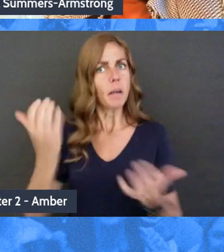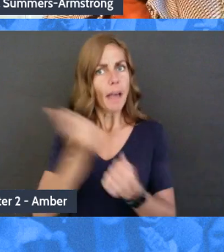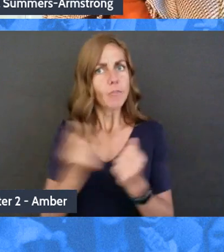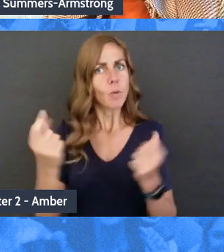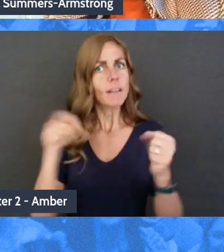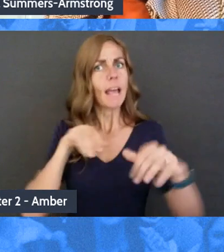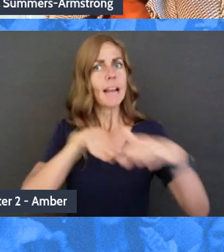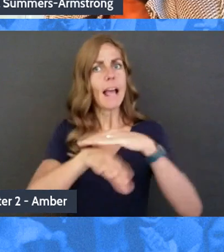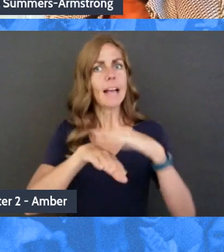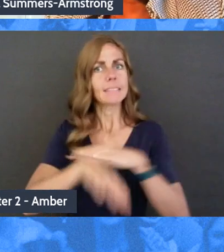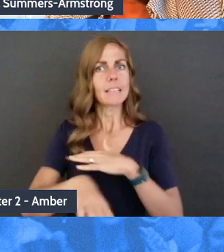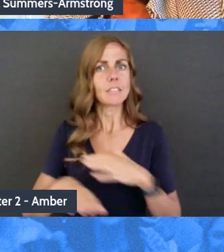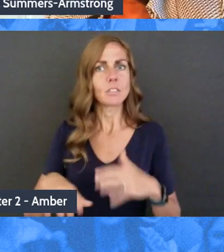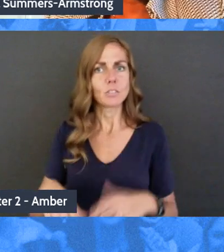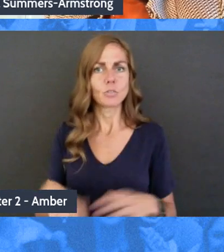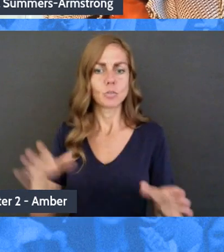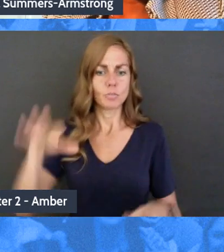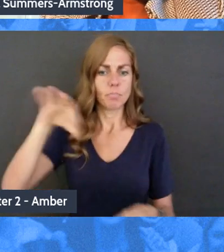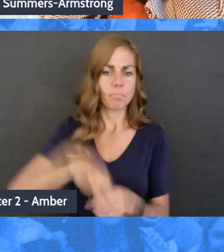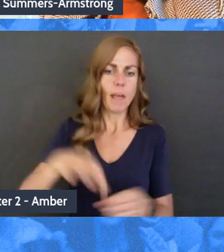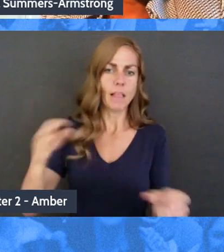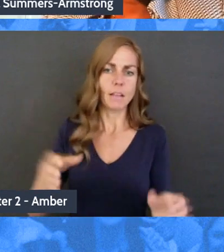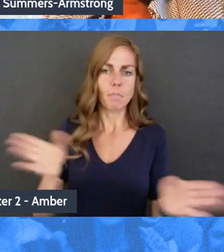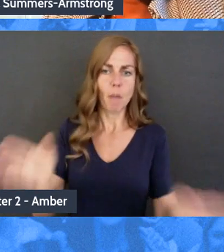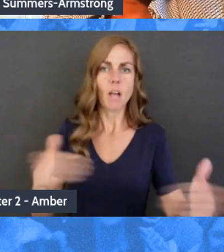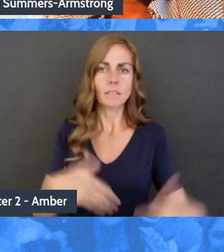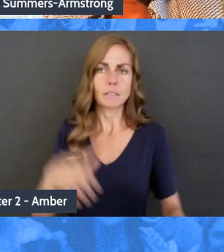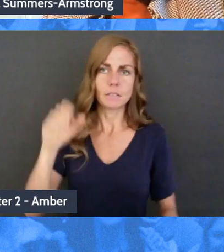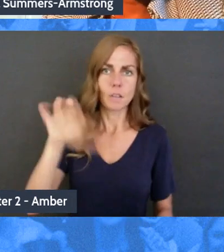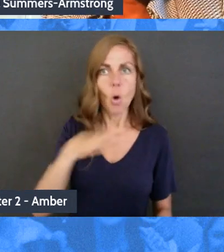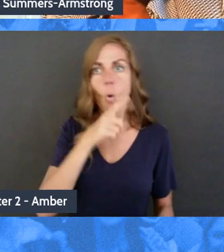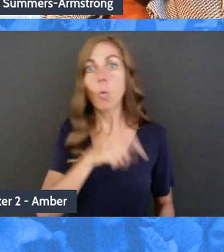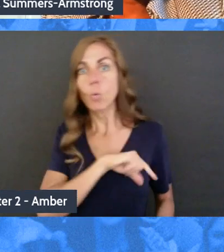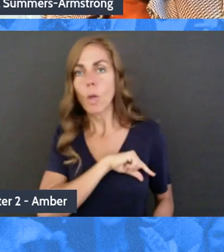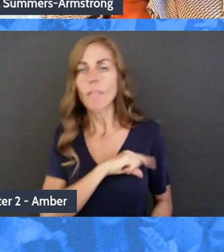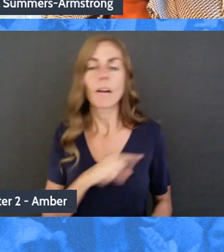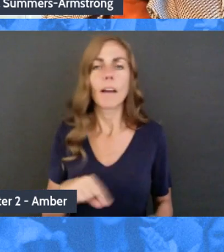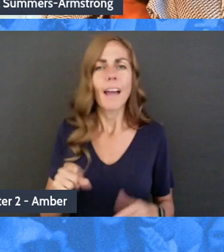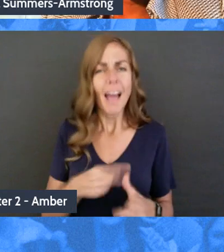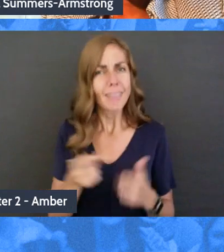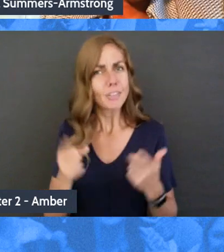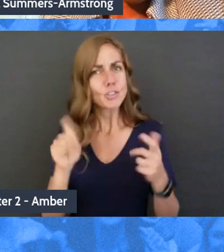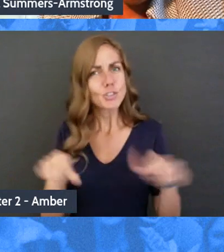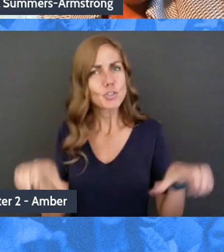who's eligible to, and we should be doing more to actually increase access.